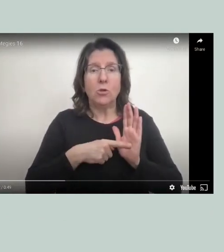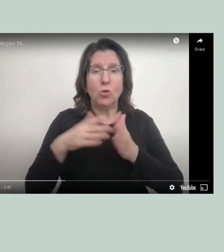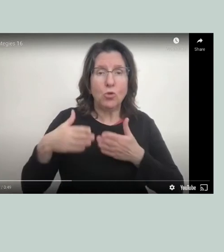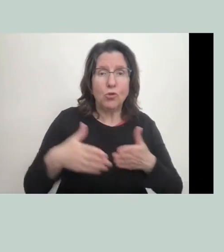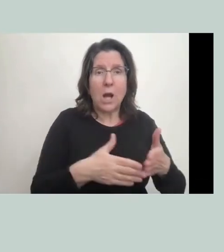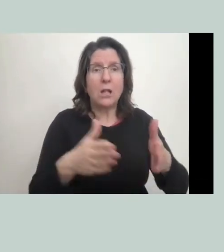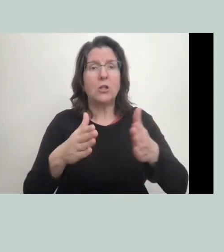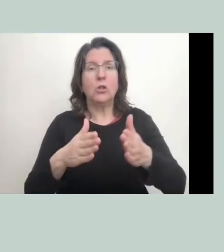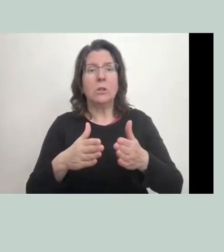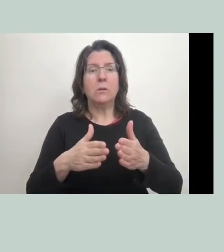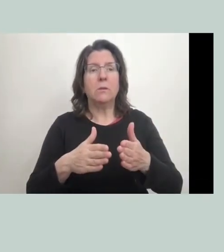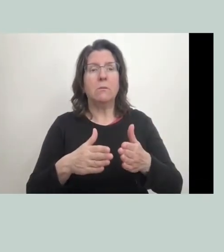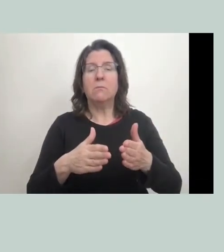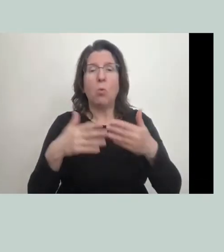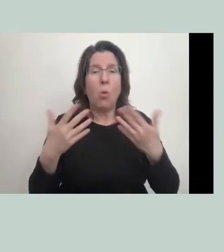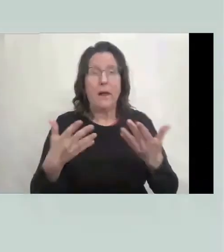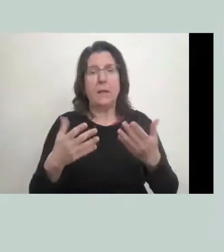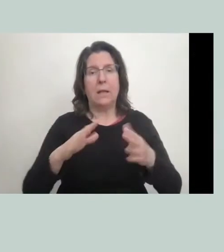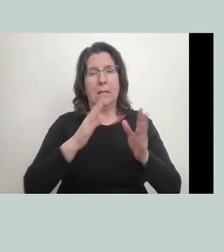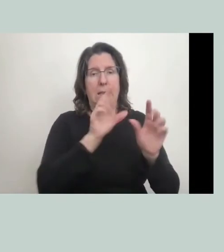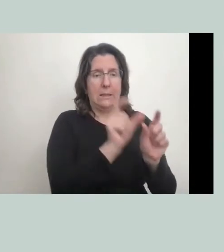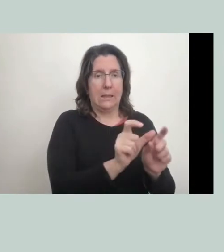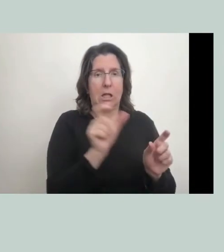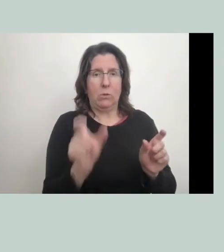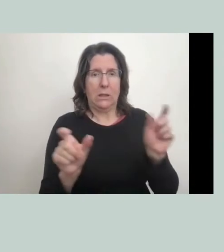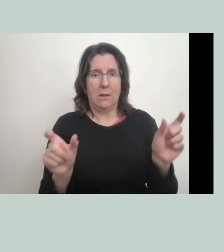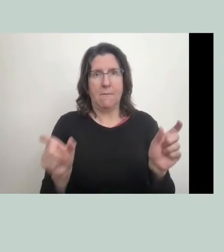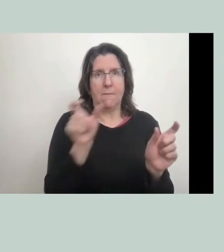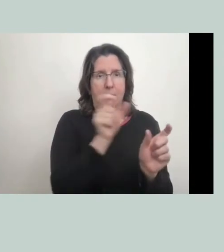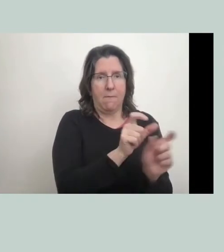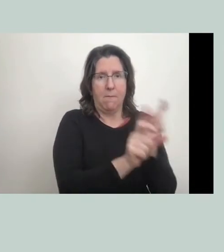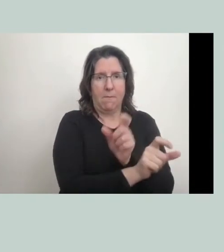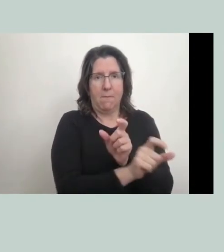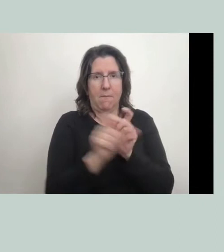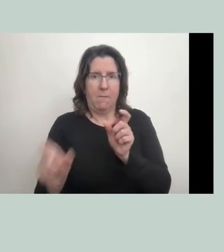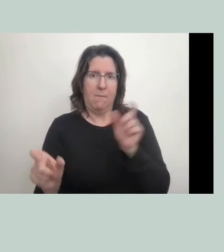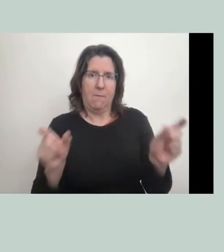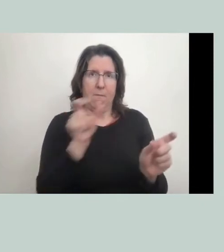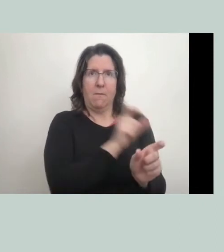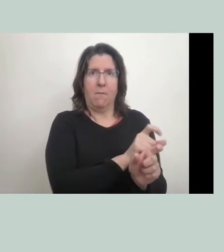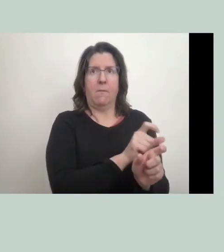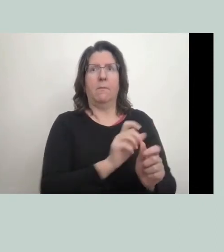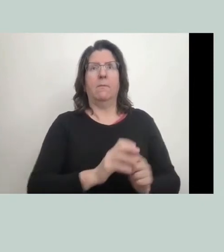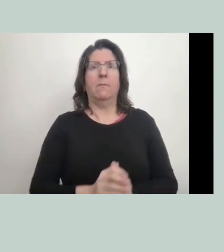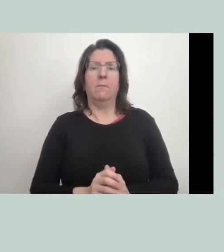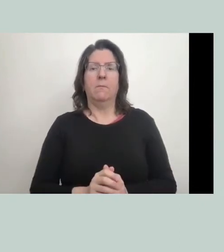The next noticing strategy I want to concentrate on is 'sequencing.'